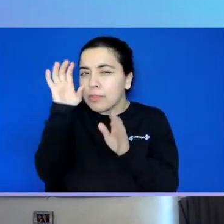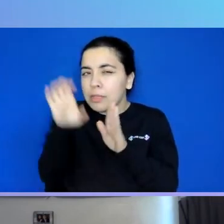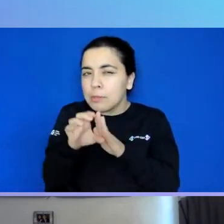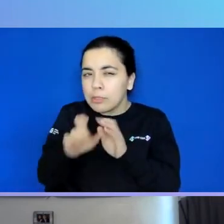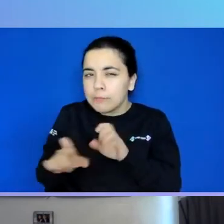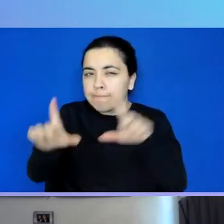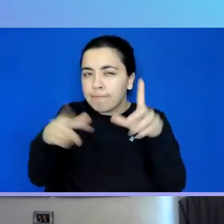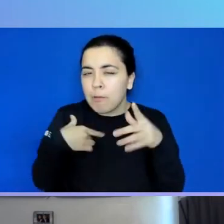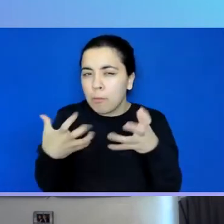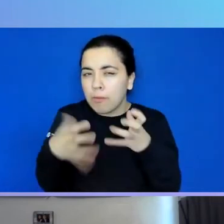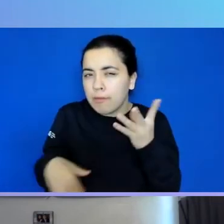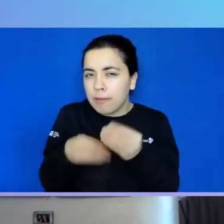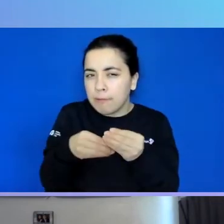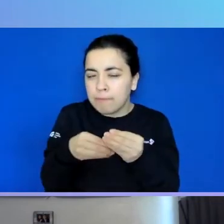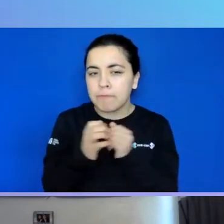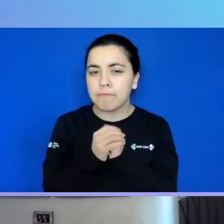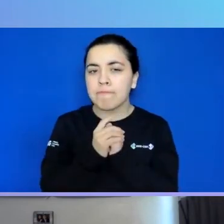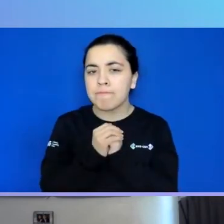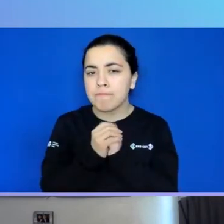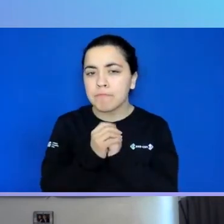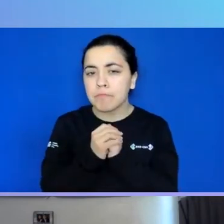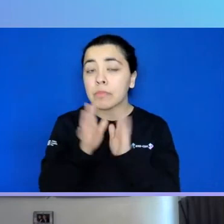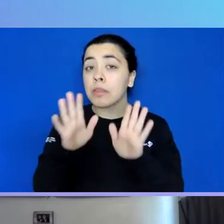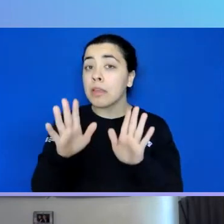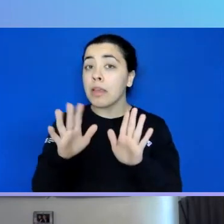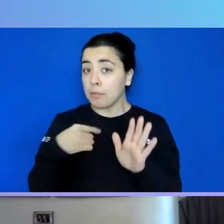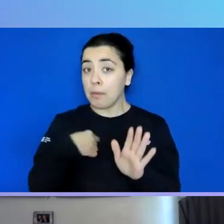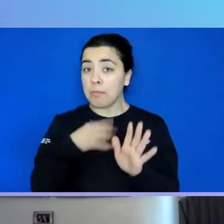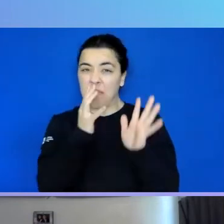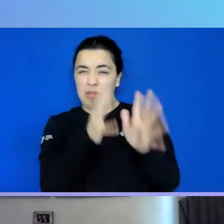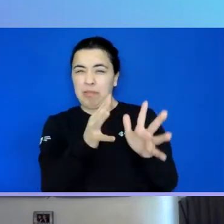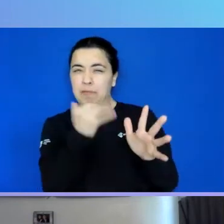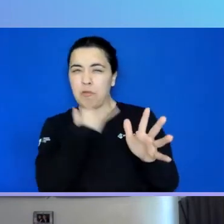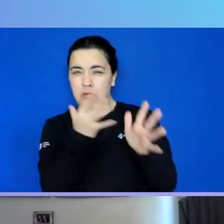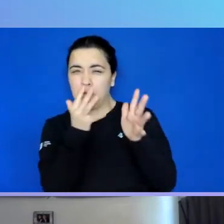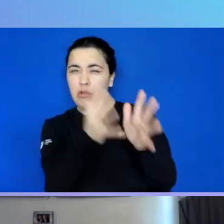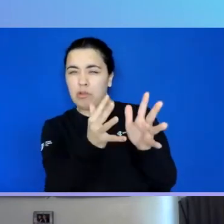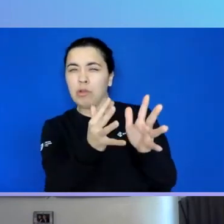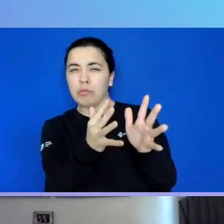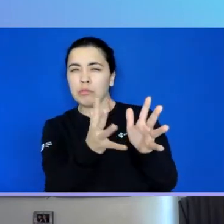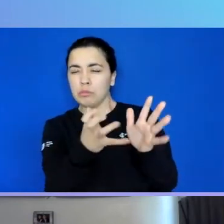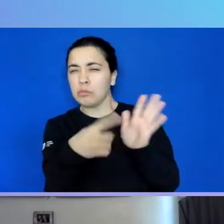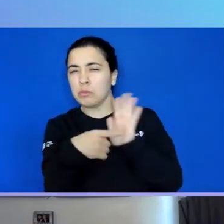going to purposefully not fix that. Uh, as part of what I'm